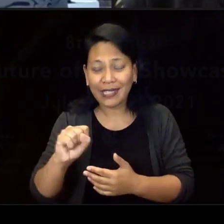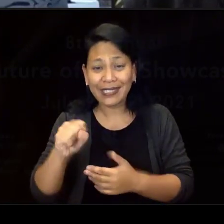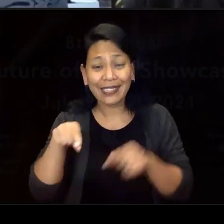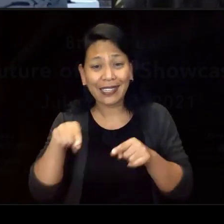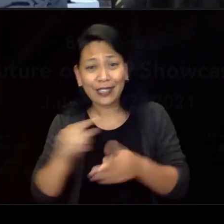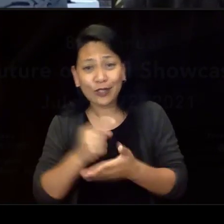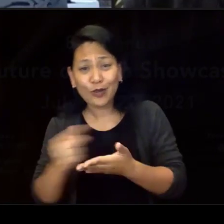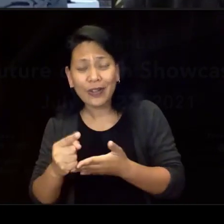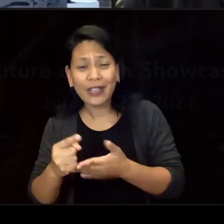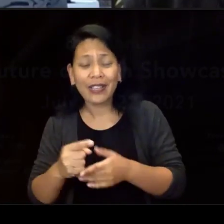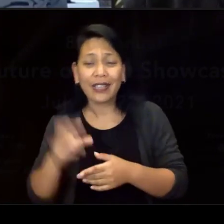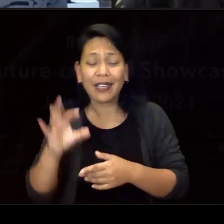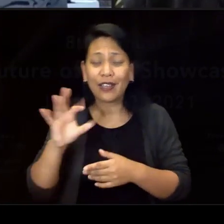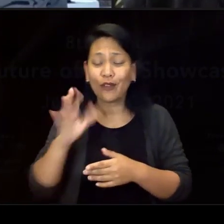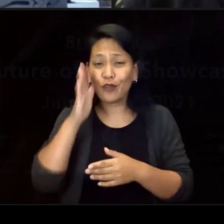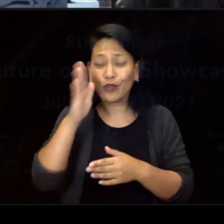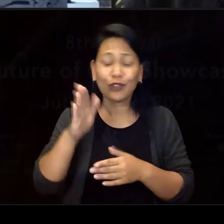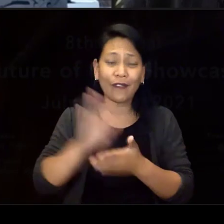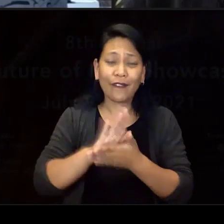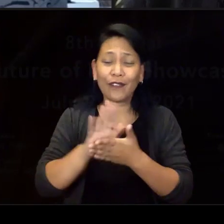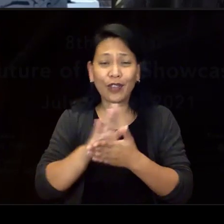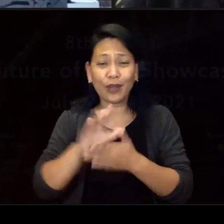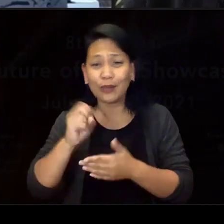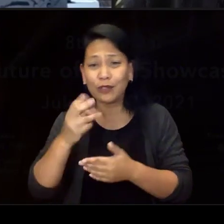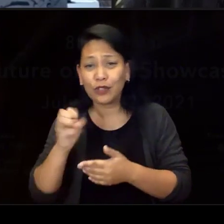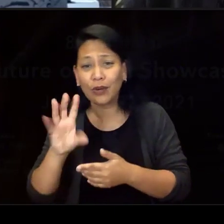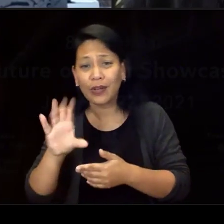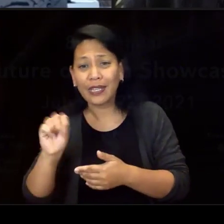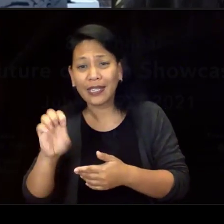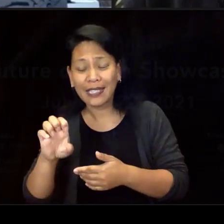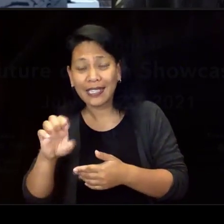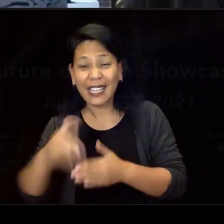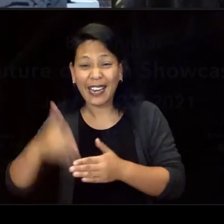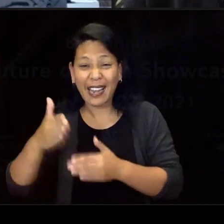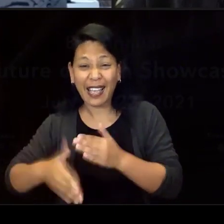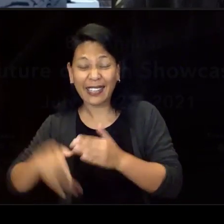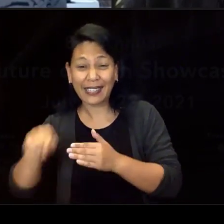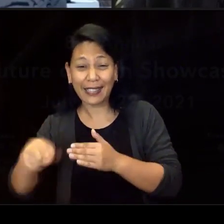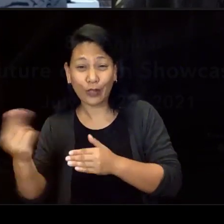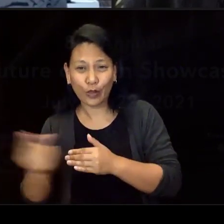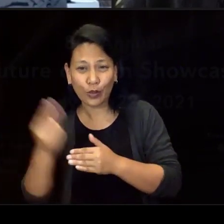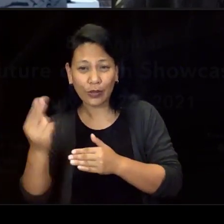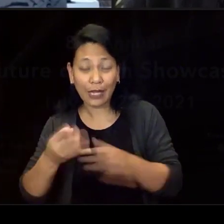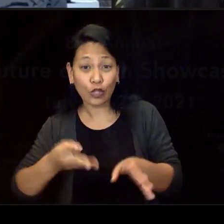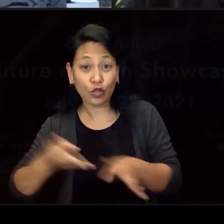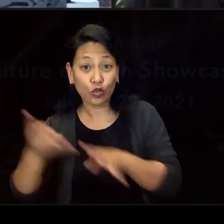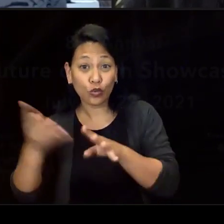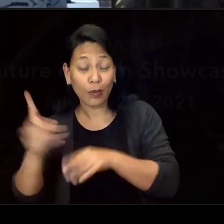The Future of Film Showcase ends this Thursday and it's streaming on CBC Gem in Canada.